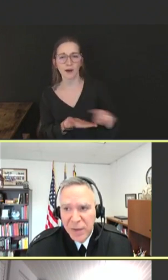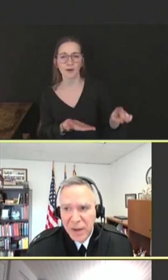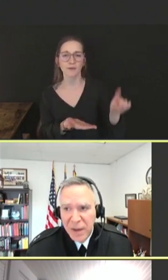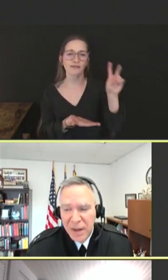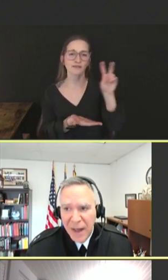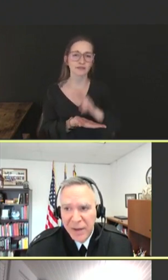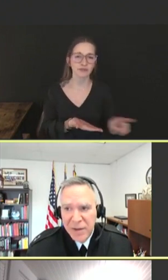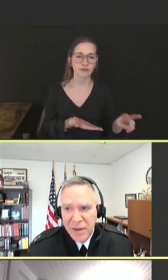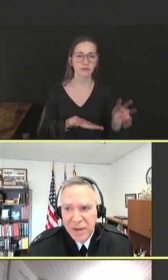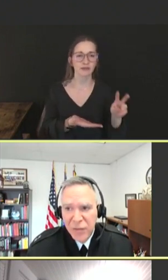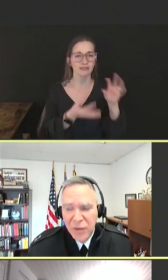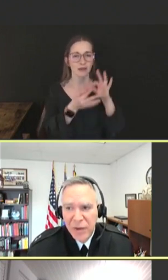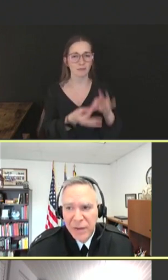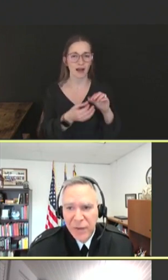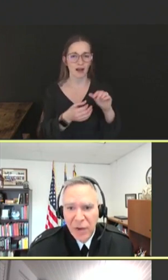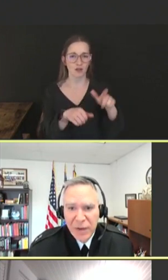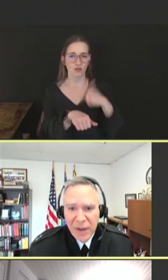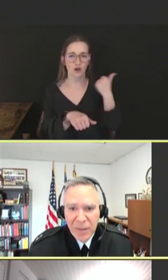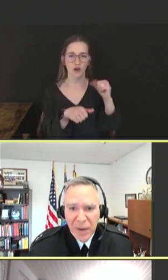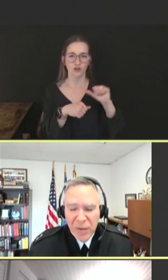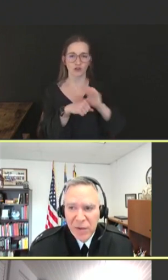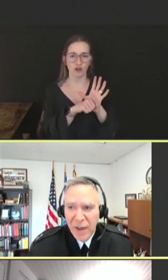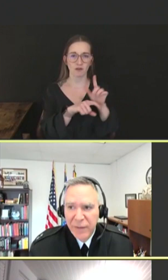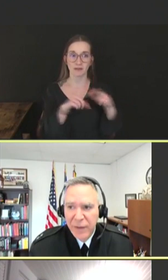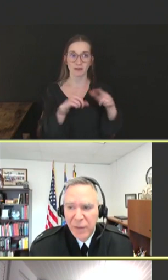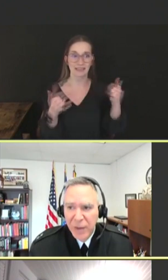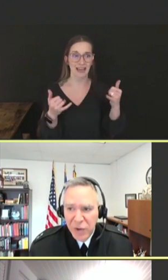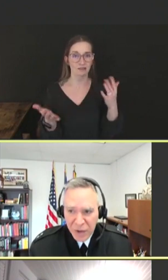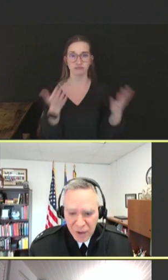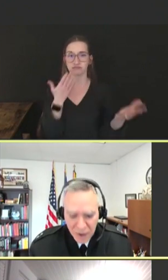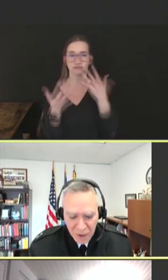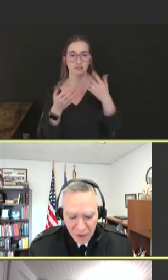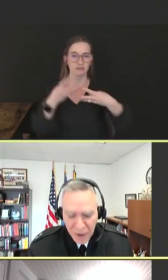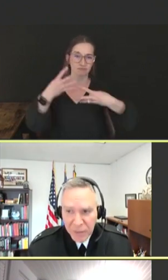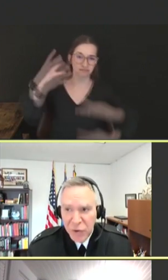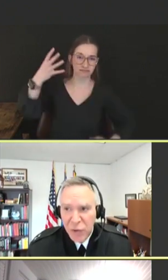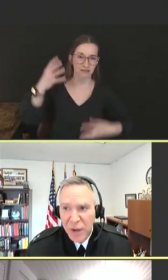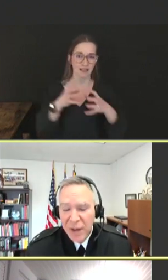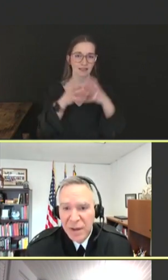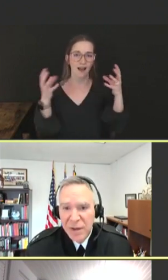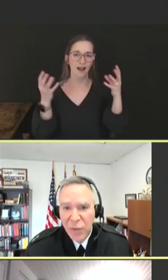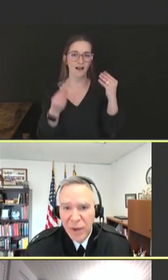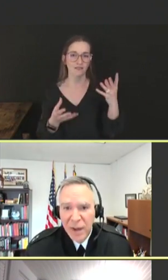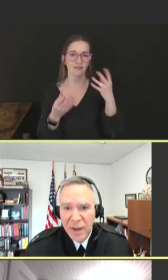but now it's really difficult to keep up. There's a lot of information maturing at this point in